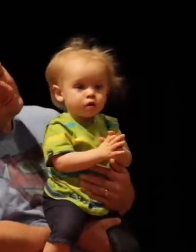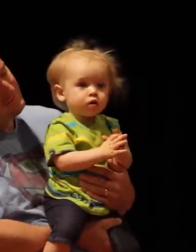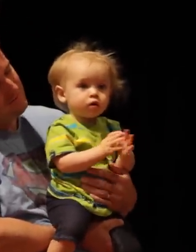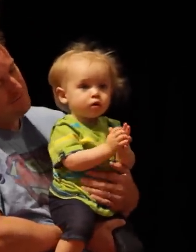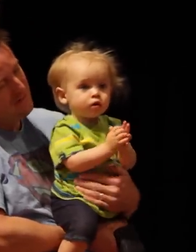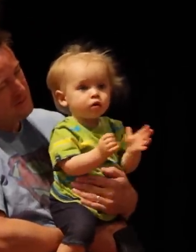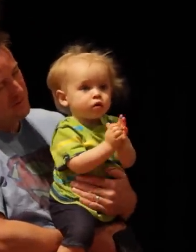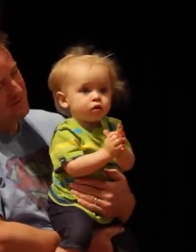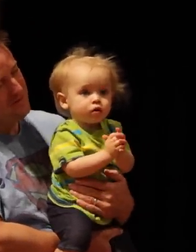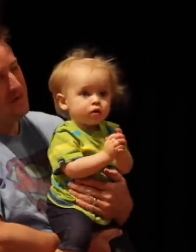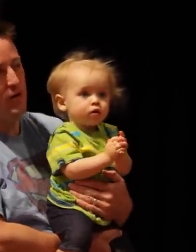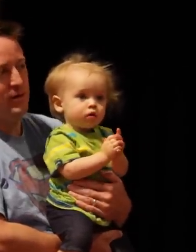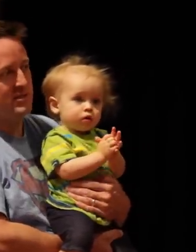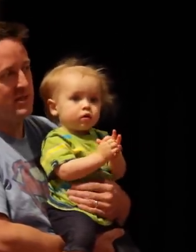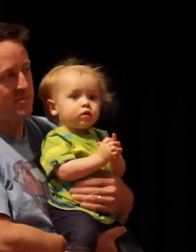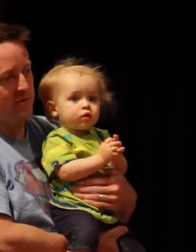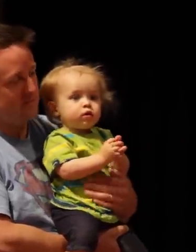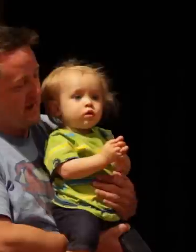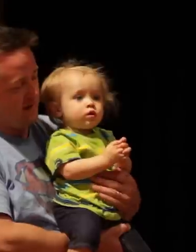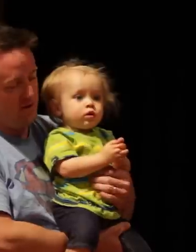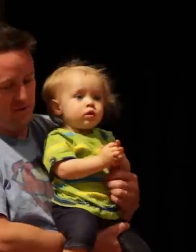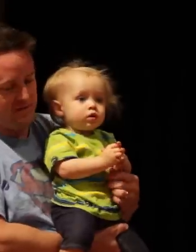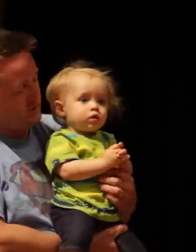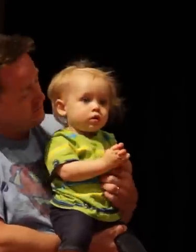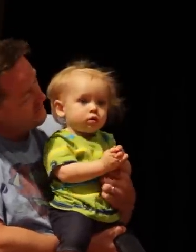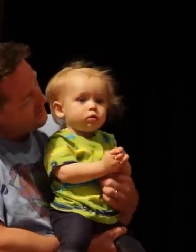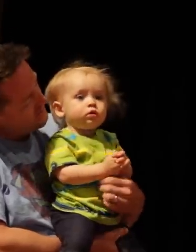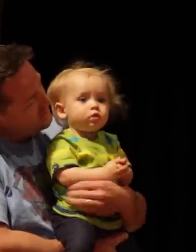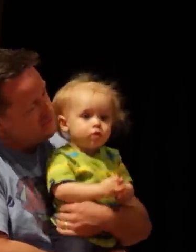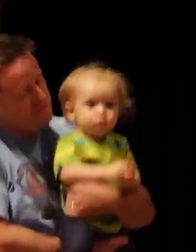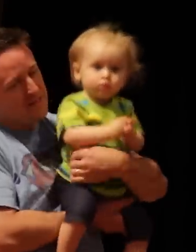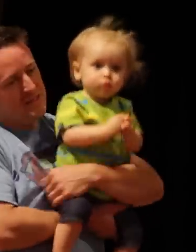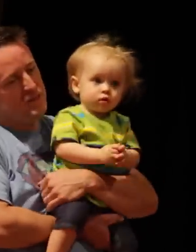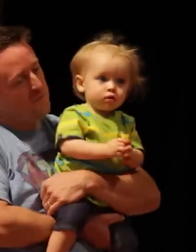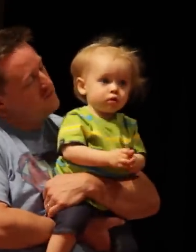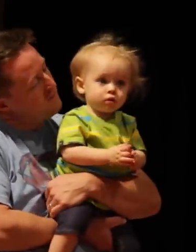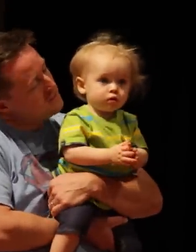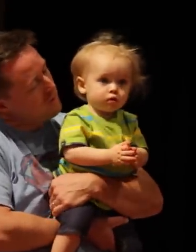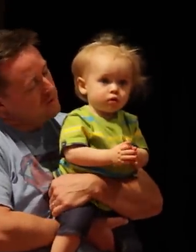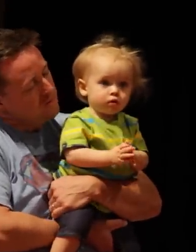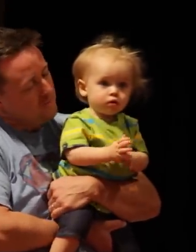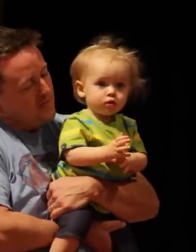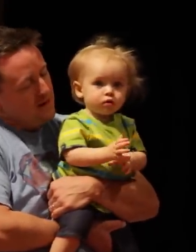Spencer. I want to call him Zach, sorry. Because he has a brother named Zach. This is Spence and he's 14 months old